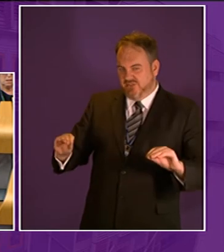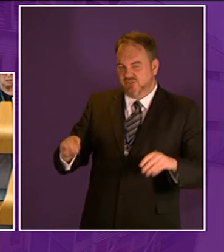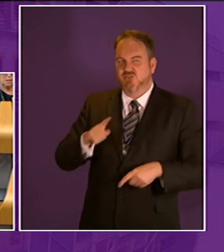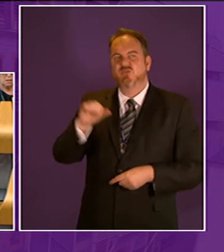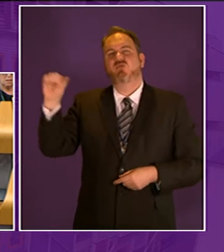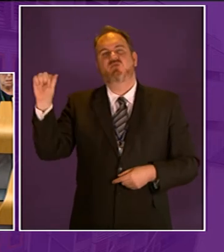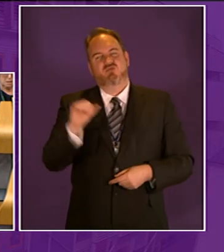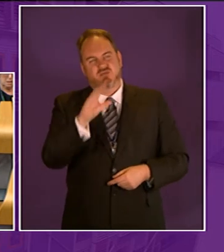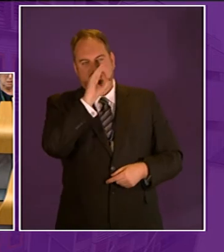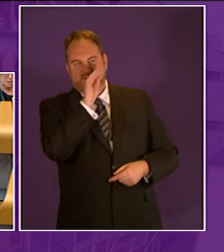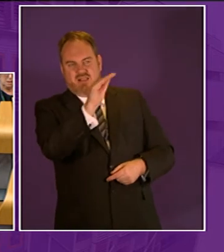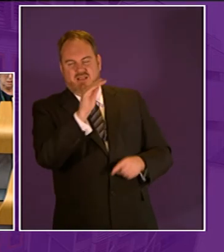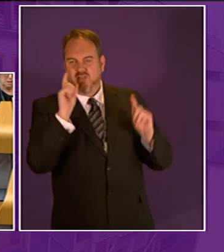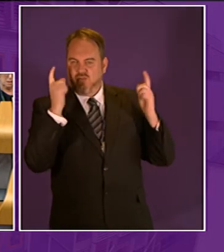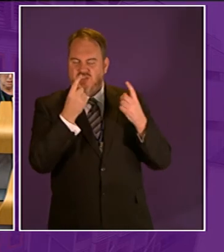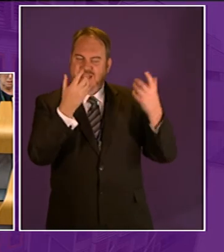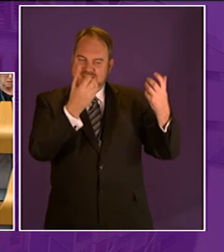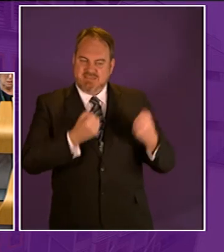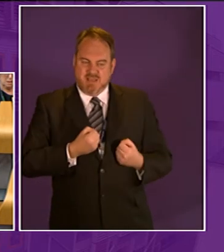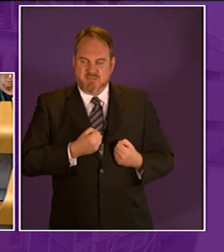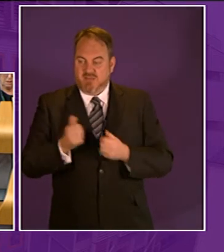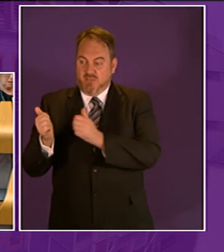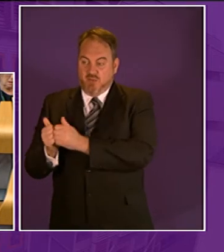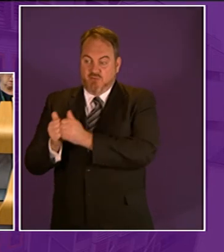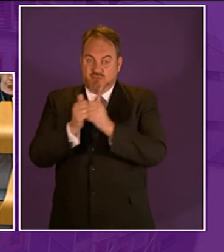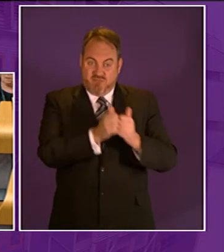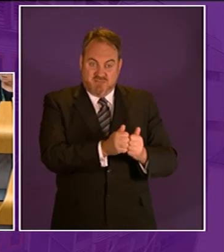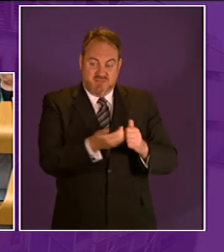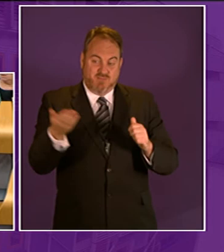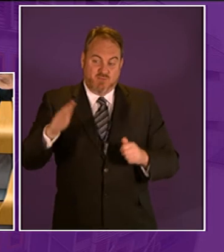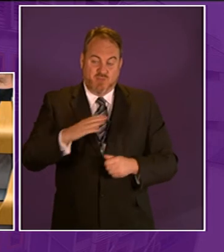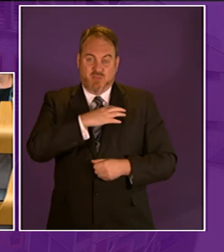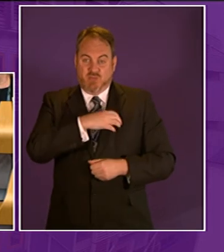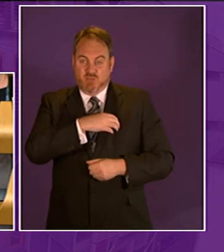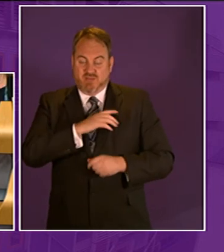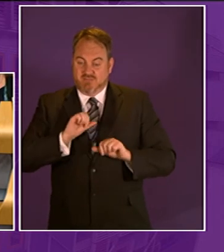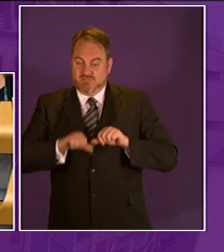Colleges Scotland accept that agreement and then continue to negotiate on terms and conditions.